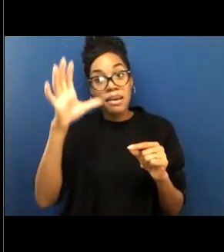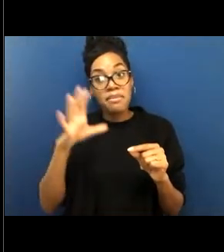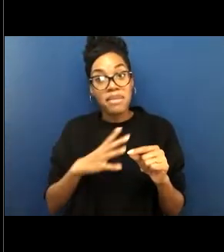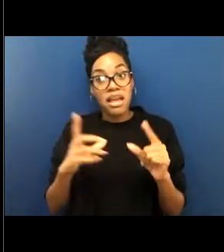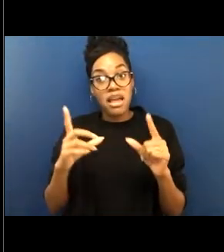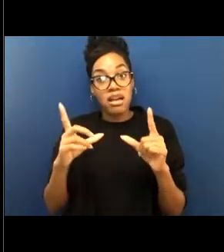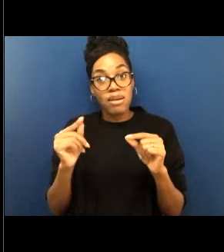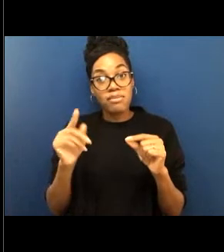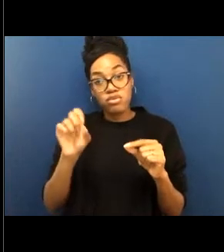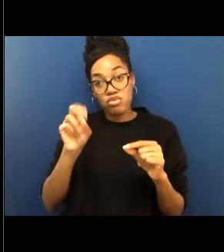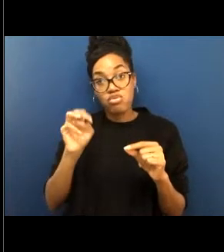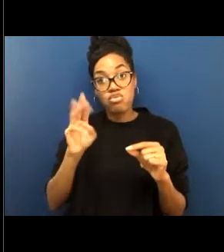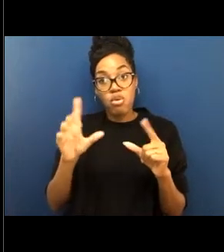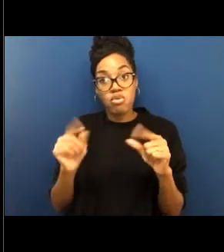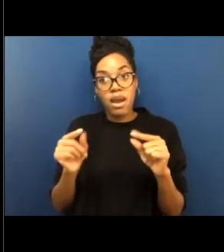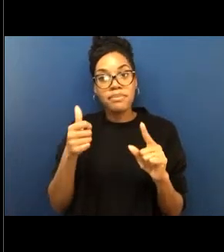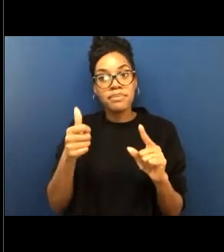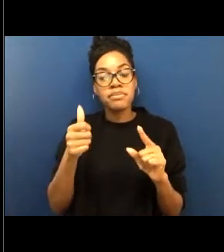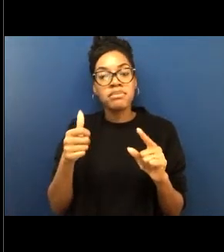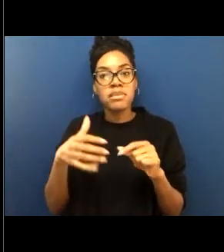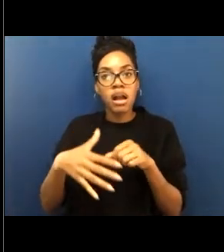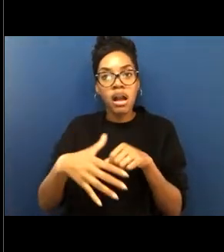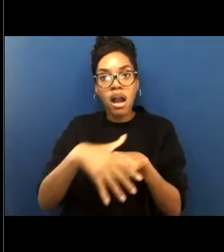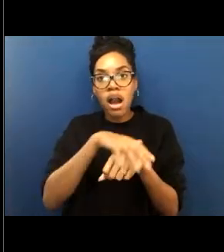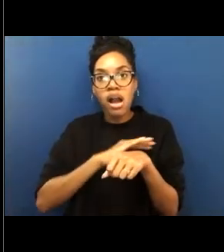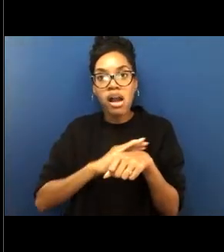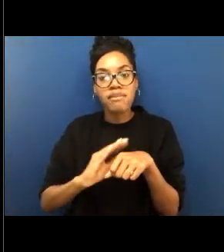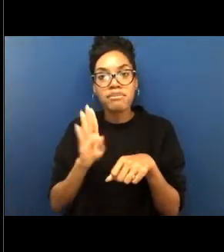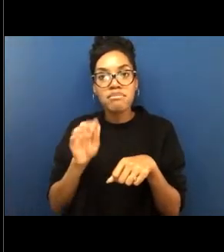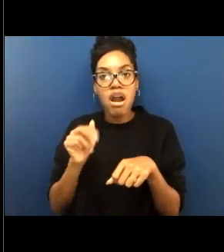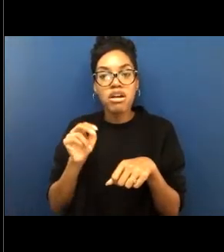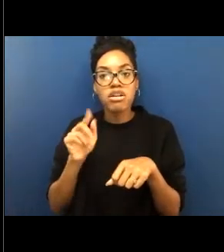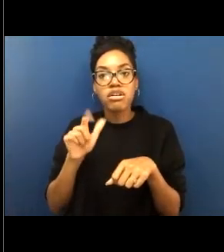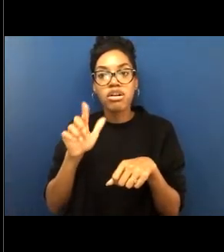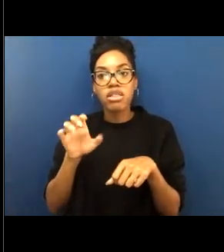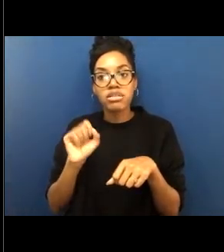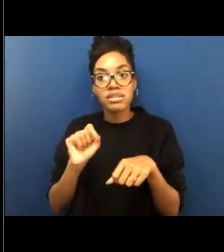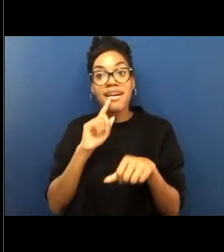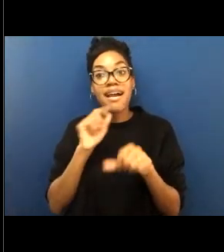You almost can see his leg, and he's actually got an anemone growing on the top of his head.